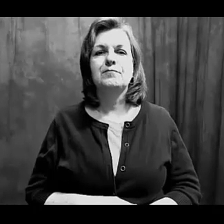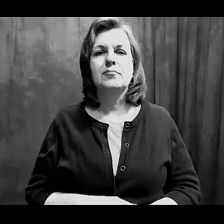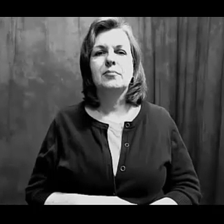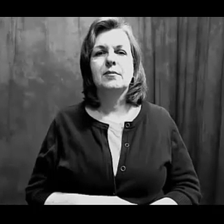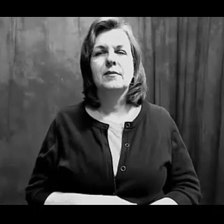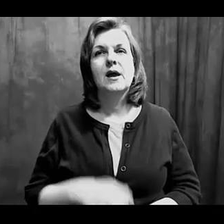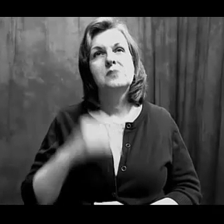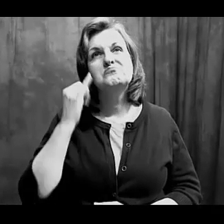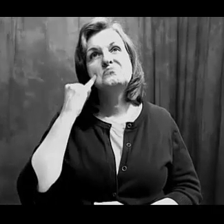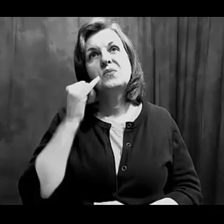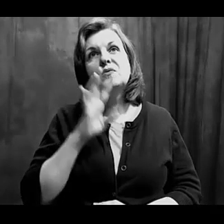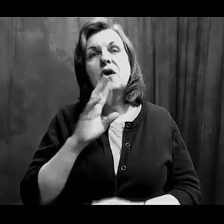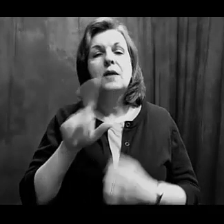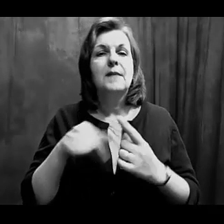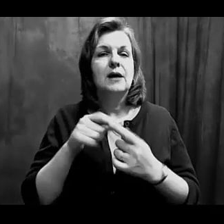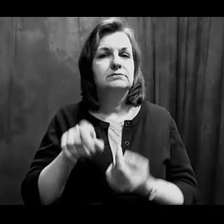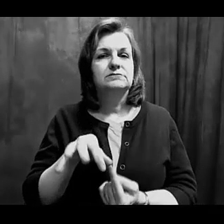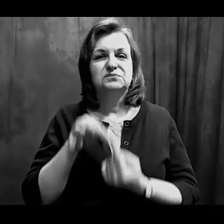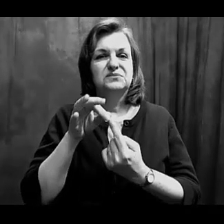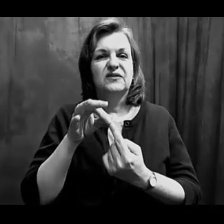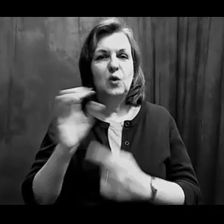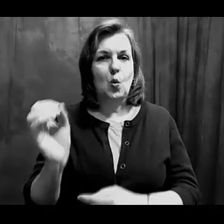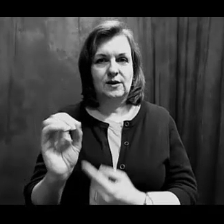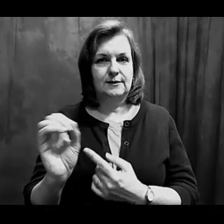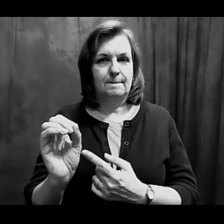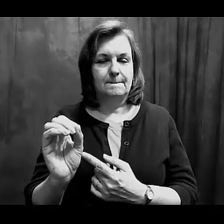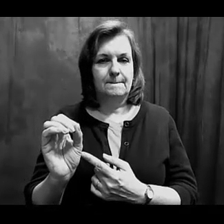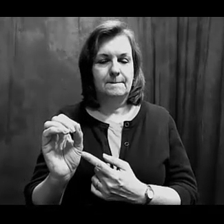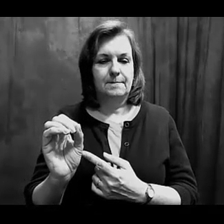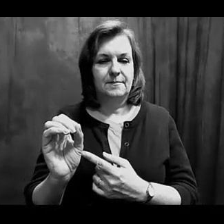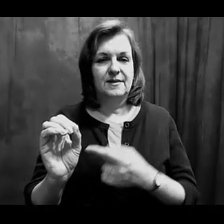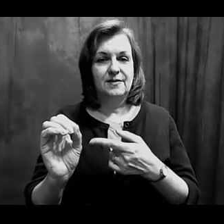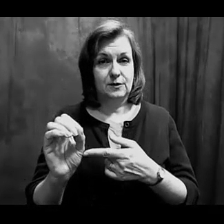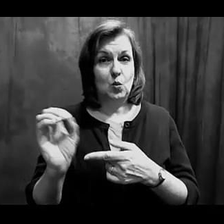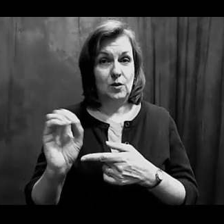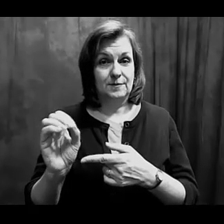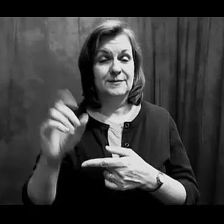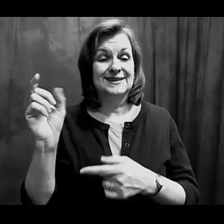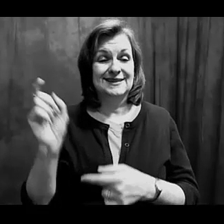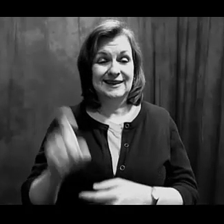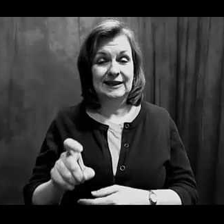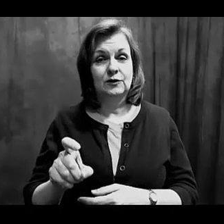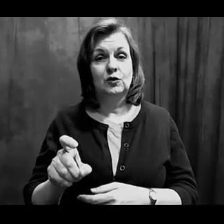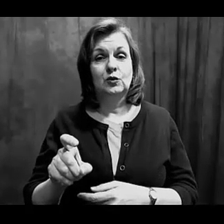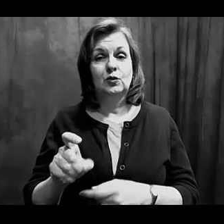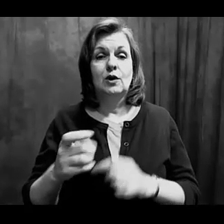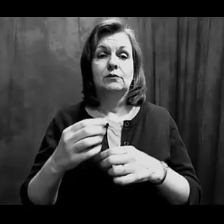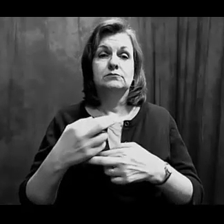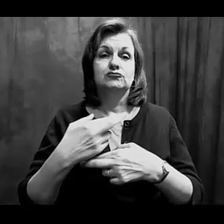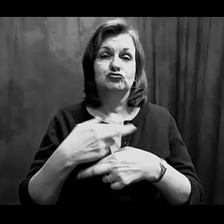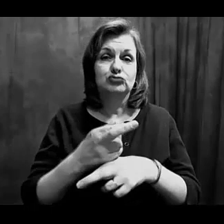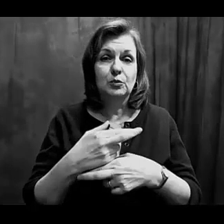if we're talking about particular types of organisms that need to go through